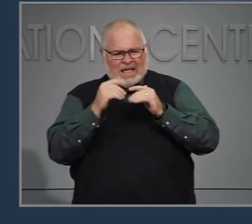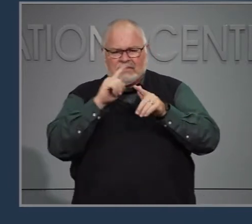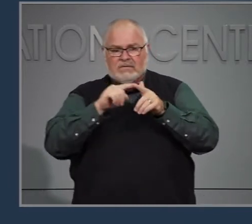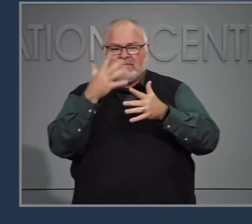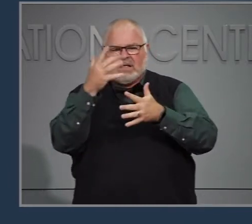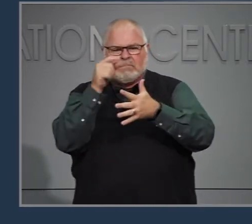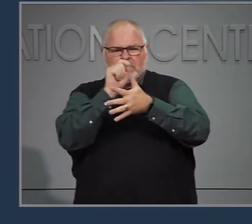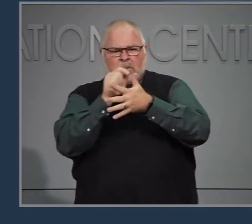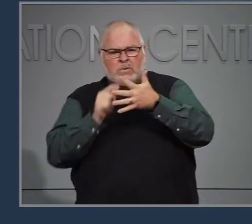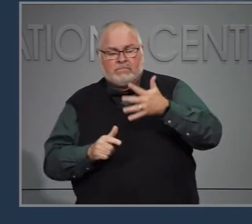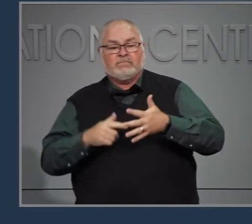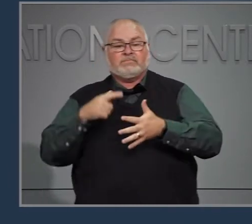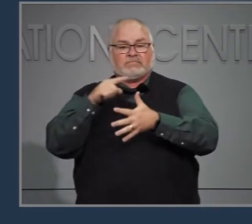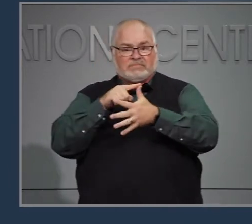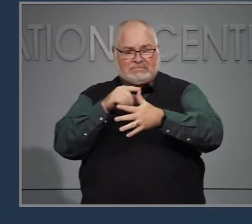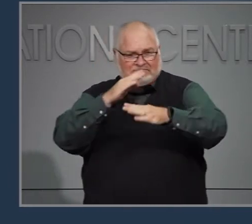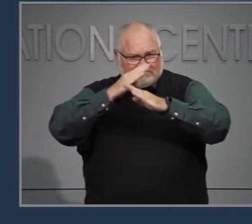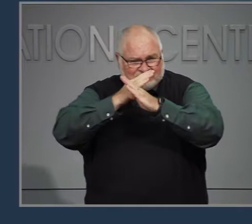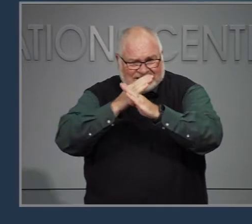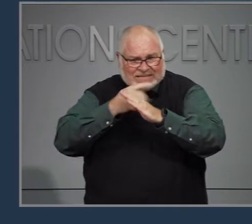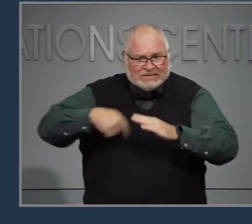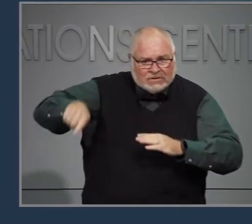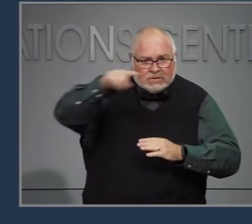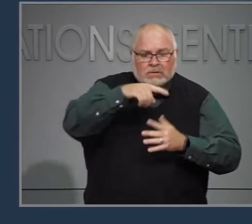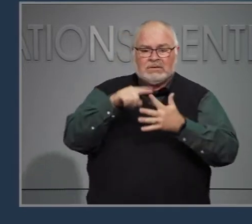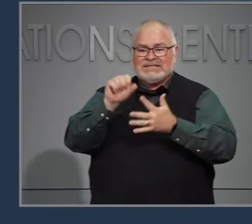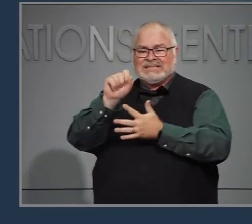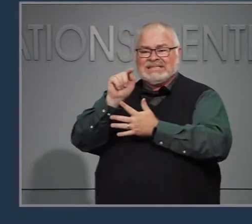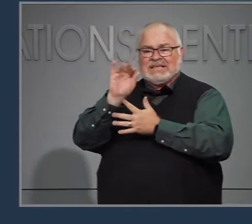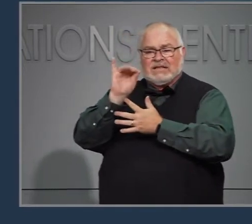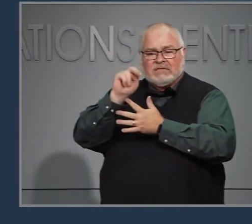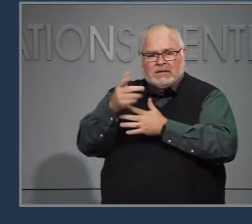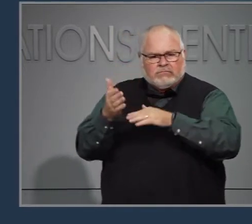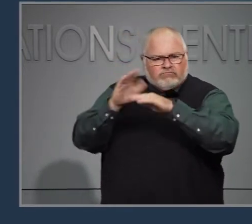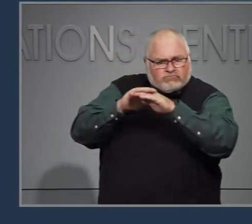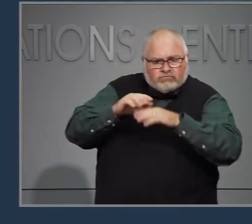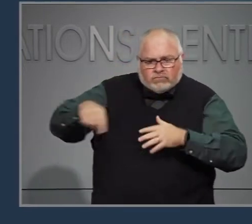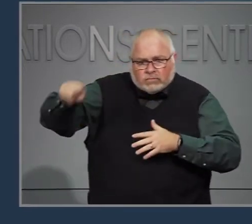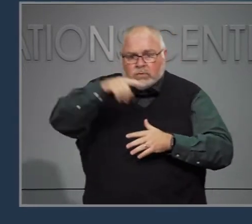WE'RE SEEING EVIDENCE THAT OUR STRATEGY AND HARD WORK ACROSS THESE 5 AREAS IS HELPING ON A